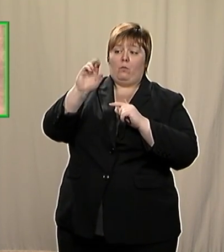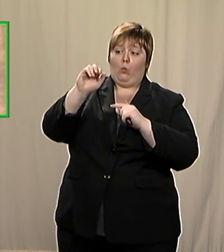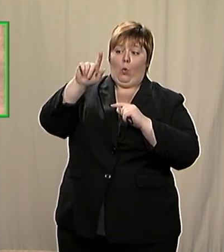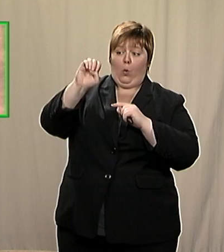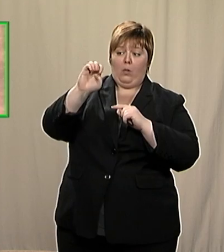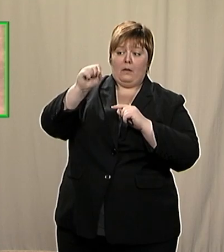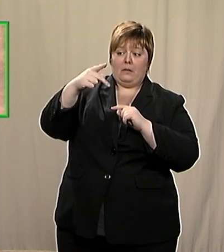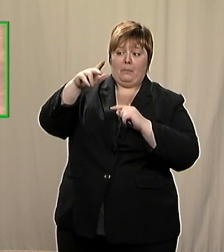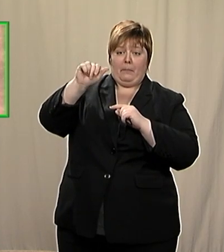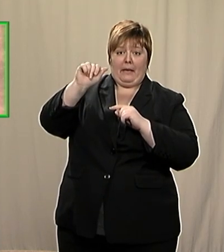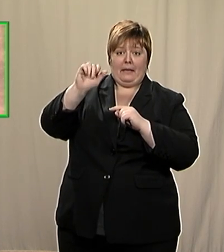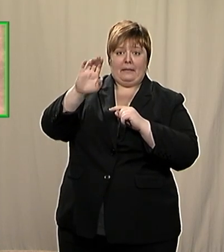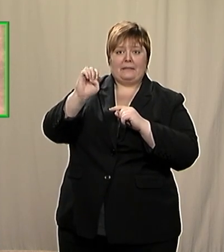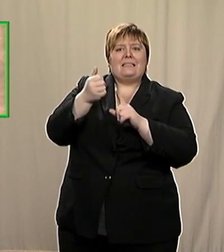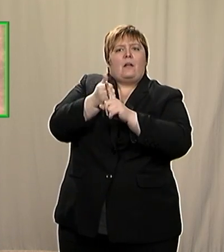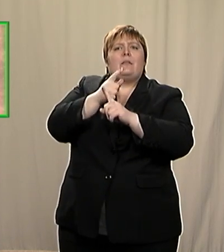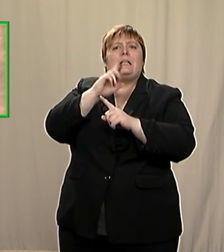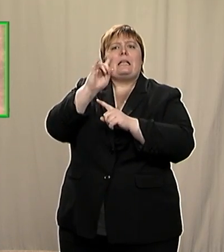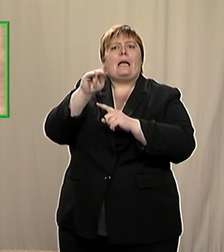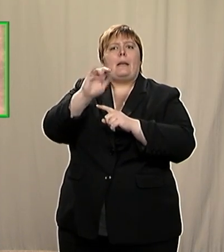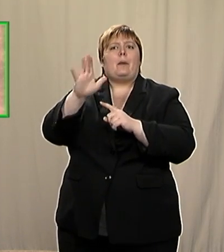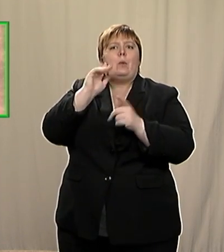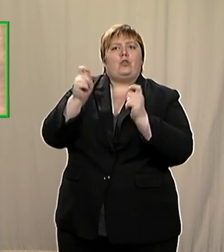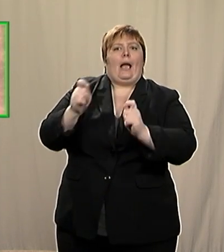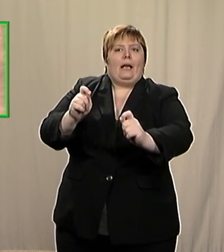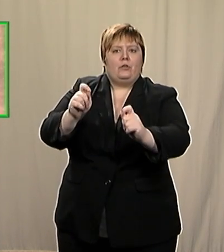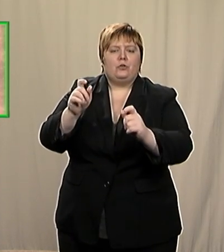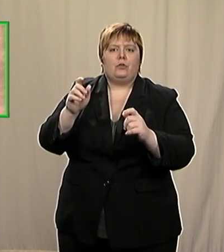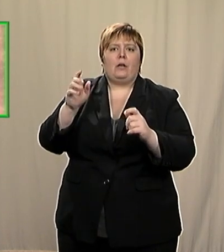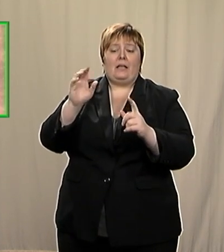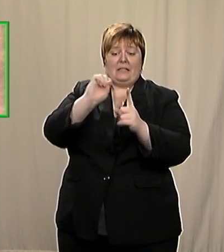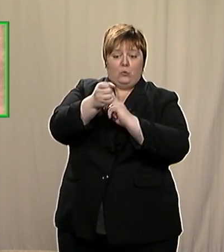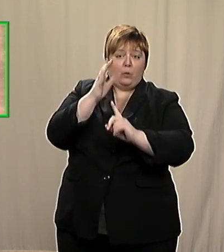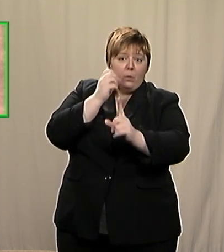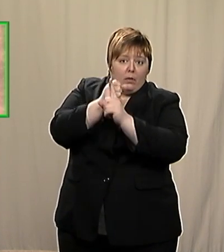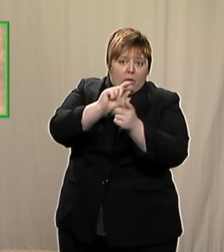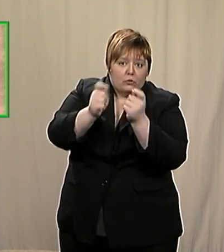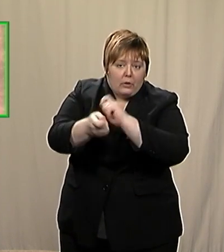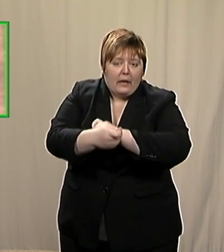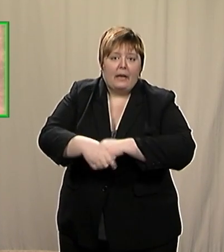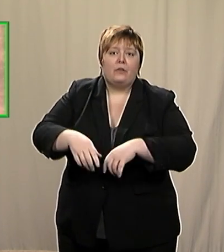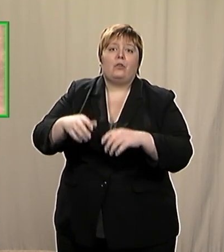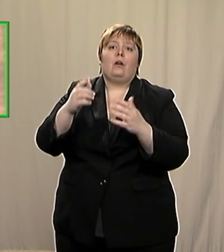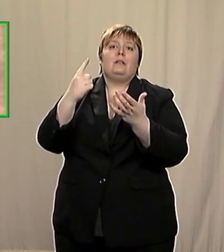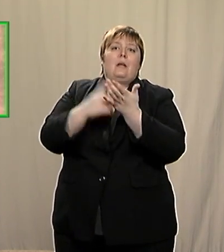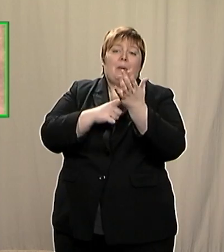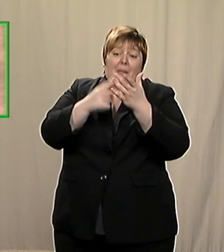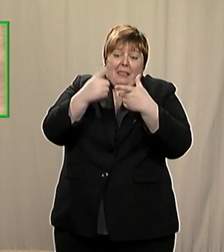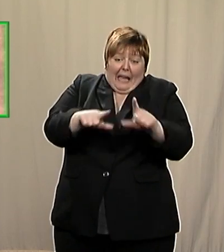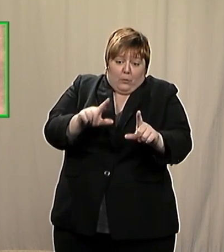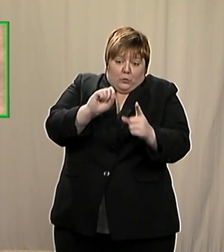during the interaction, it's situational, and sometimes constrained by the individual language situation,